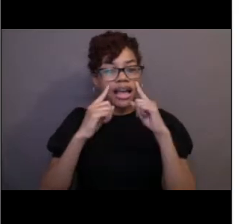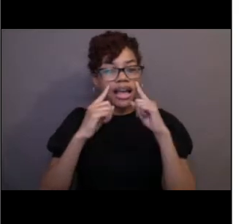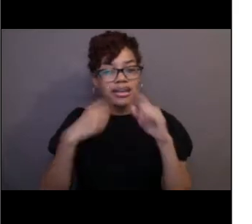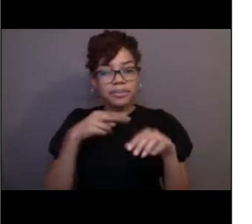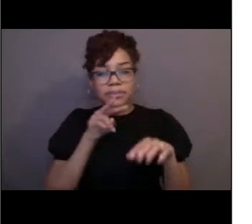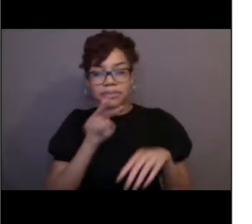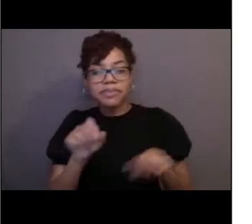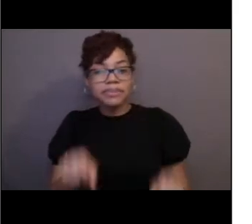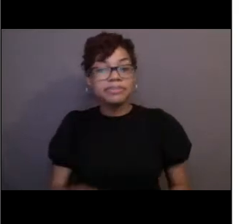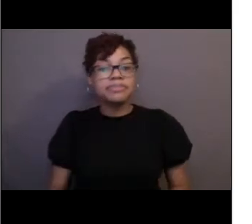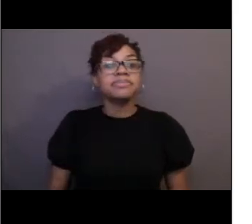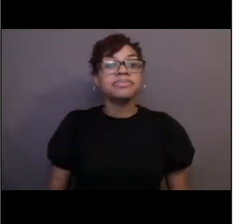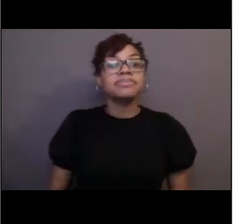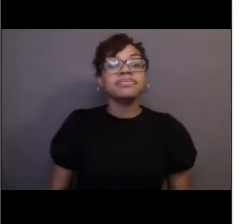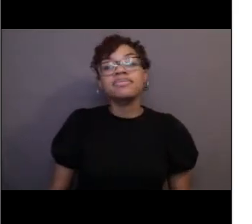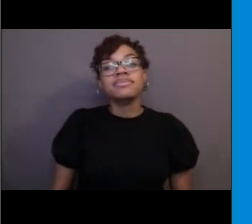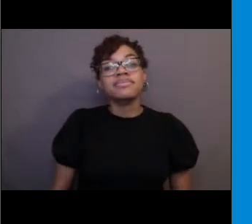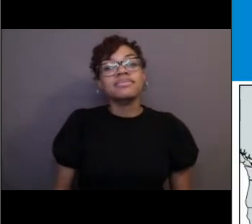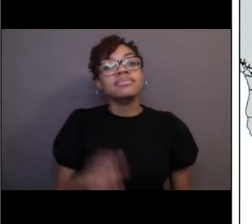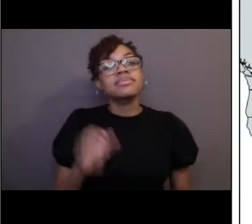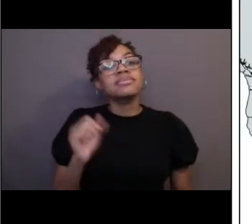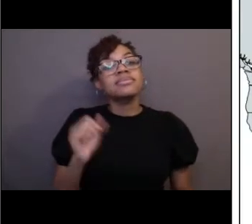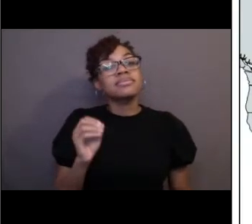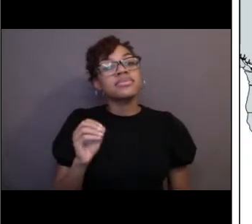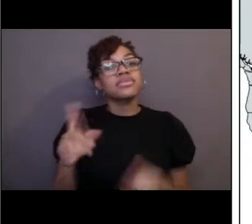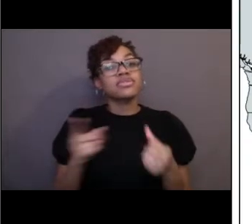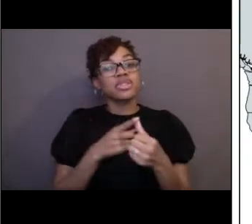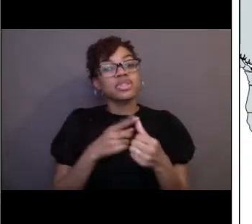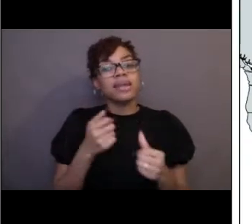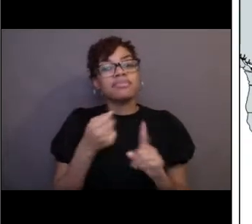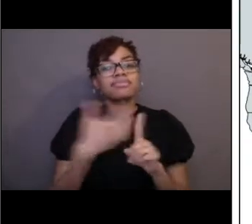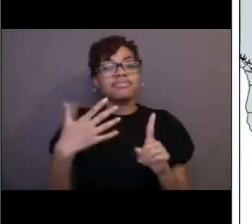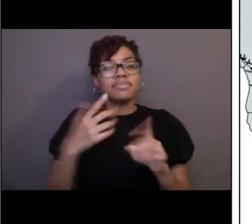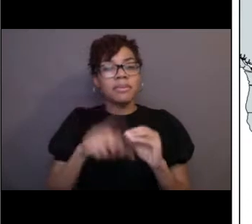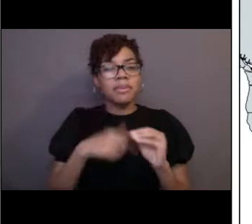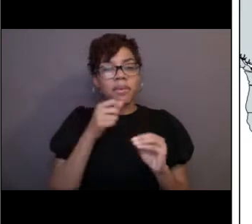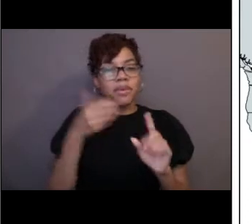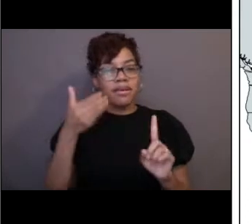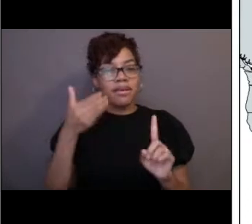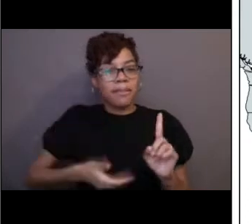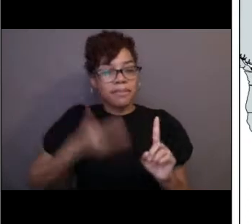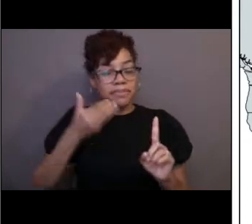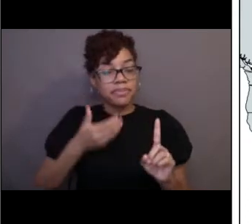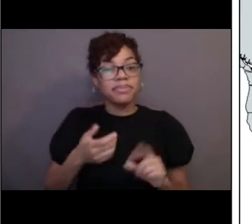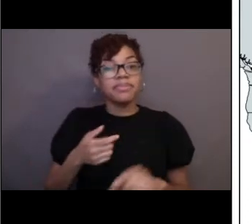I just thought I'd tell you a little bit about myself. I'm from outside of Philadelphia.